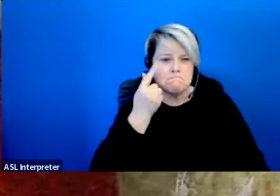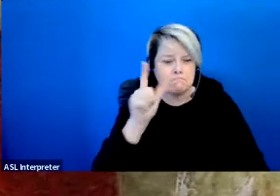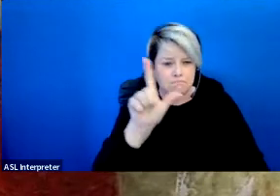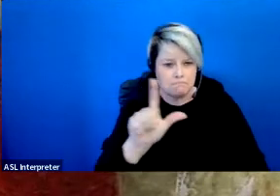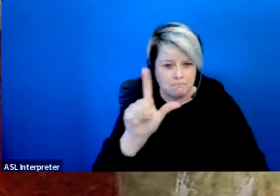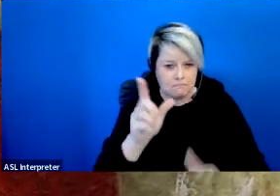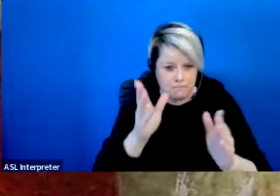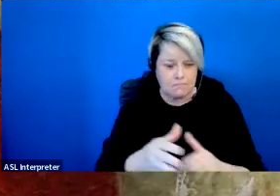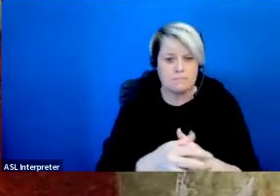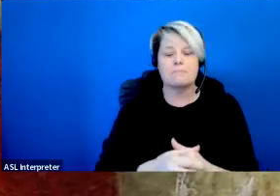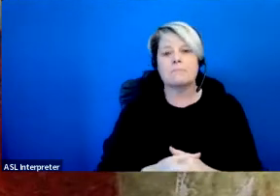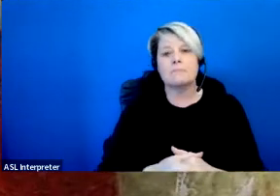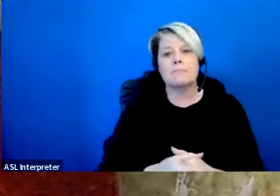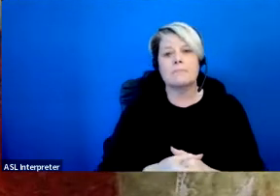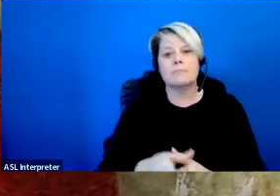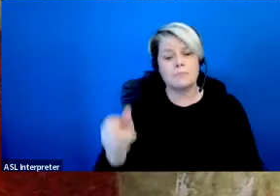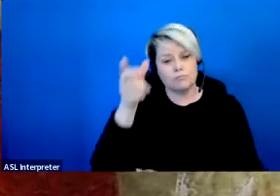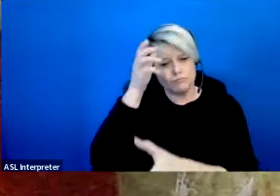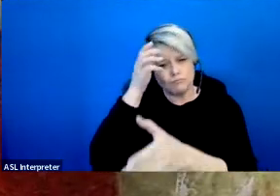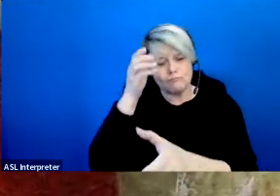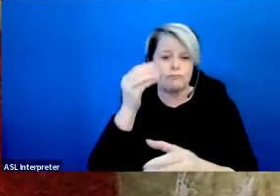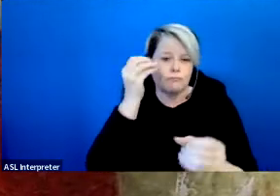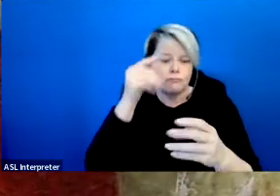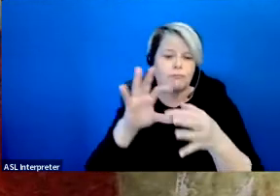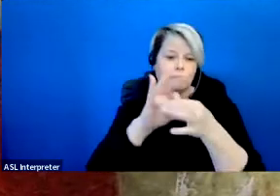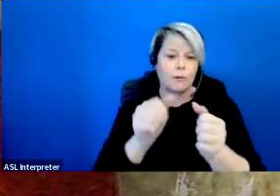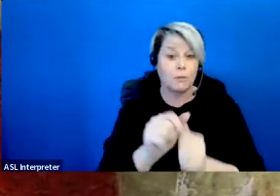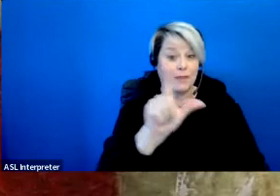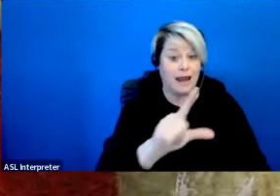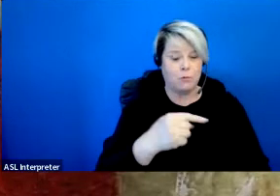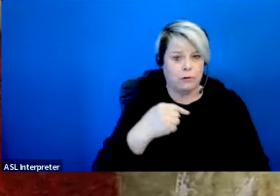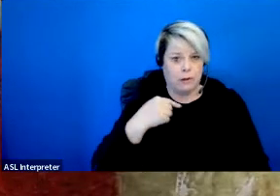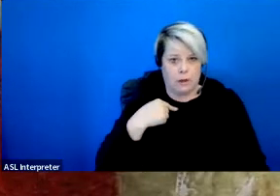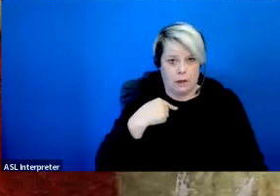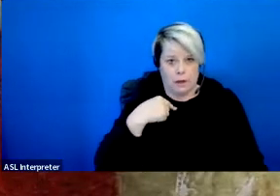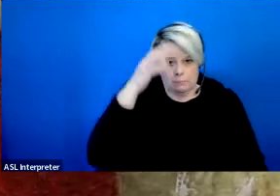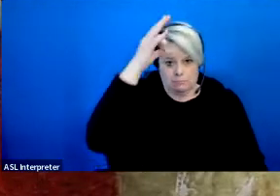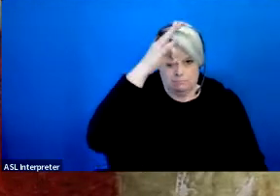with my colleague Stephanie. As you heard, she is a librarian expert and she is here because she knows